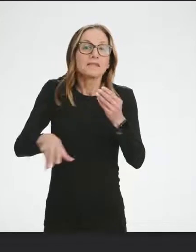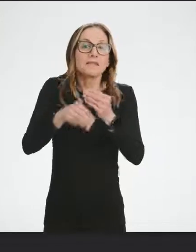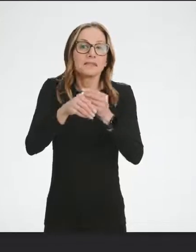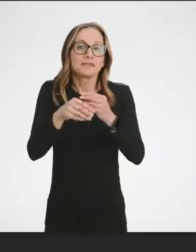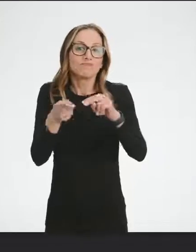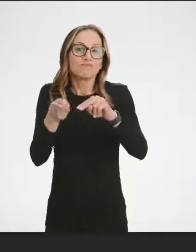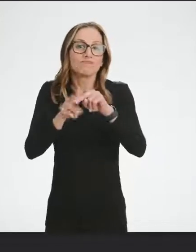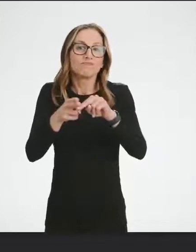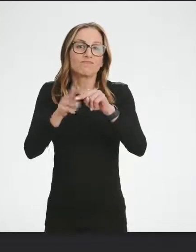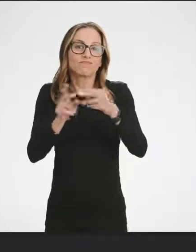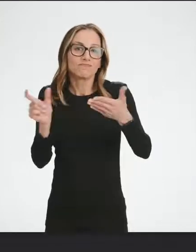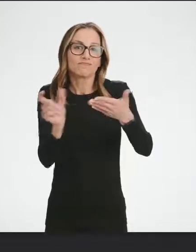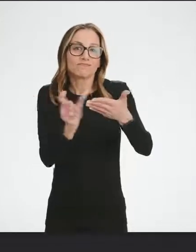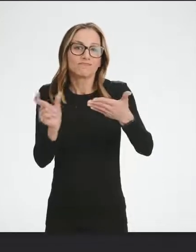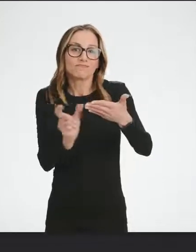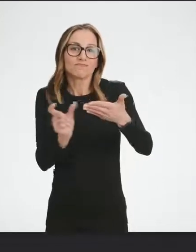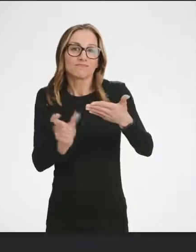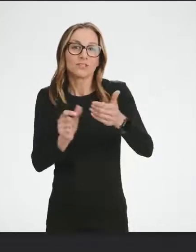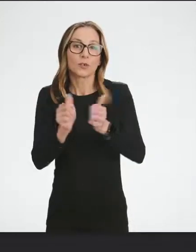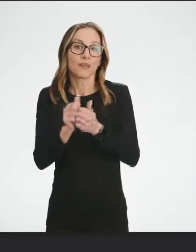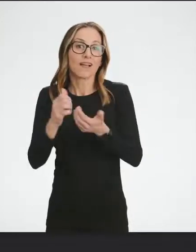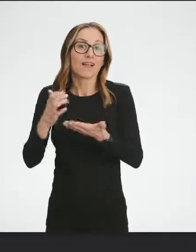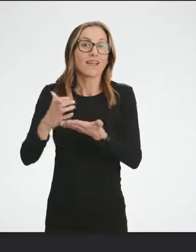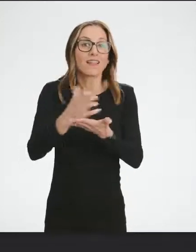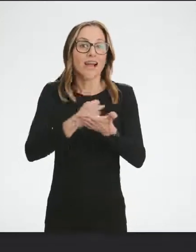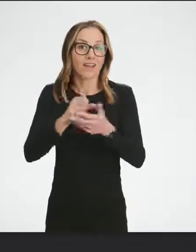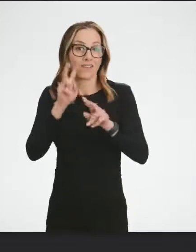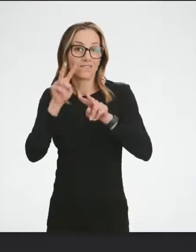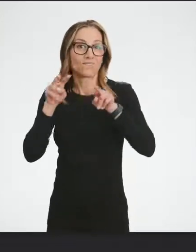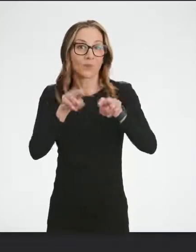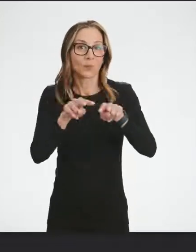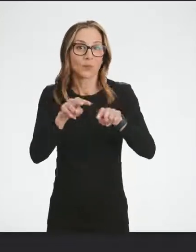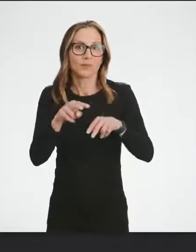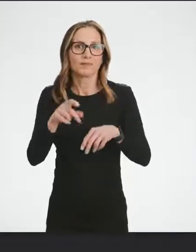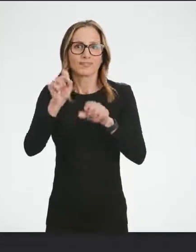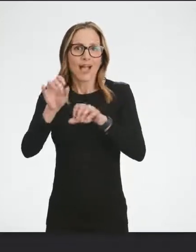special collection view cell that can host SwiftUI views.